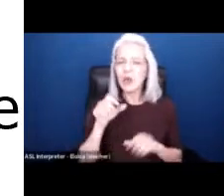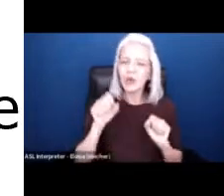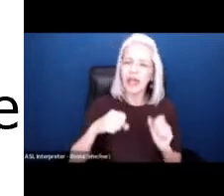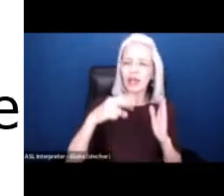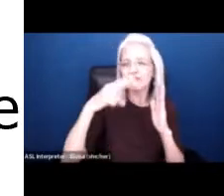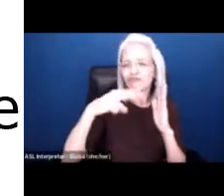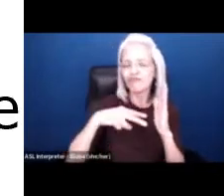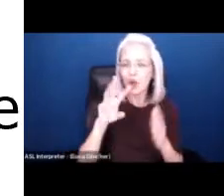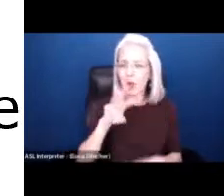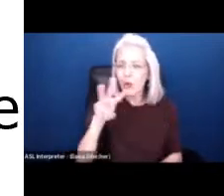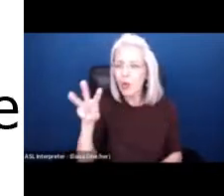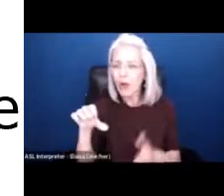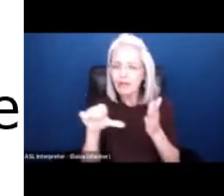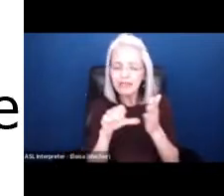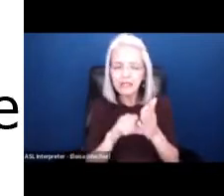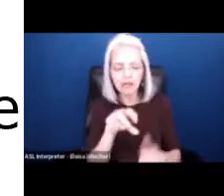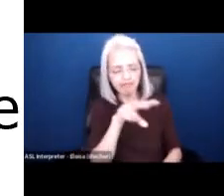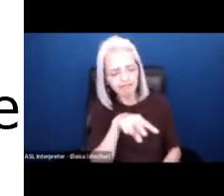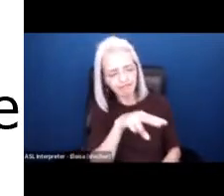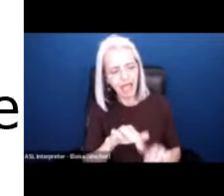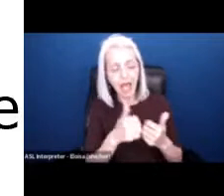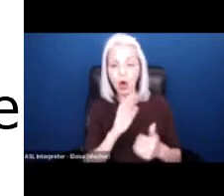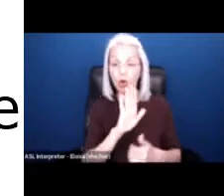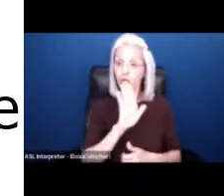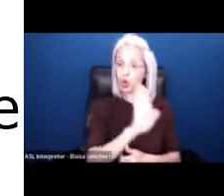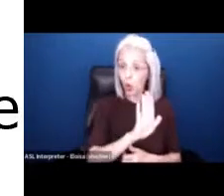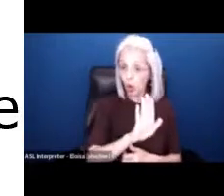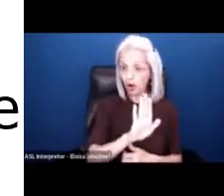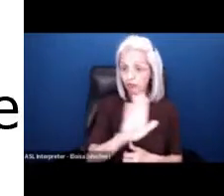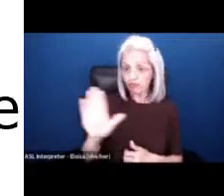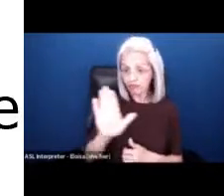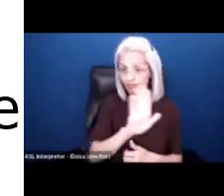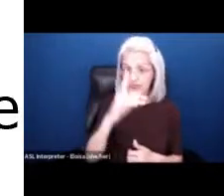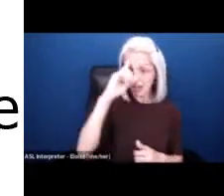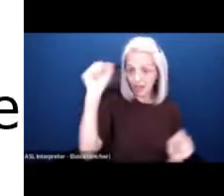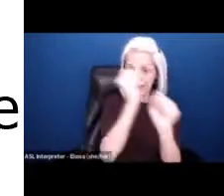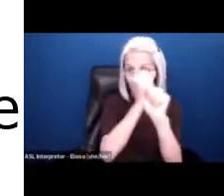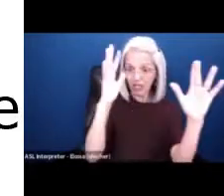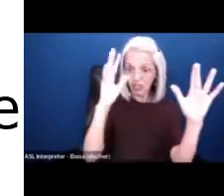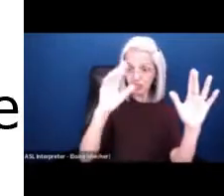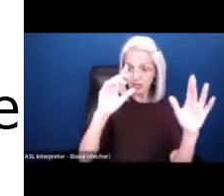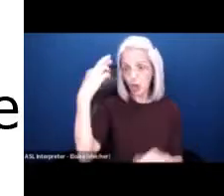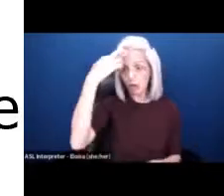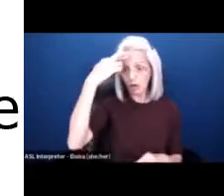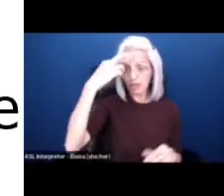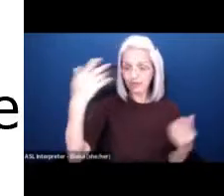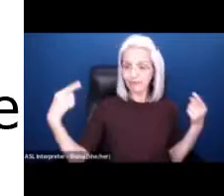your vision and purpose might align with another organization in terms of serving persons with